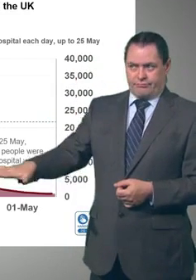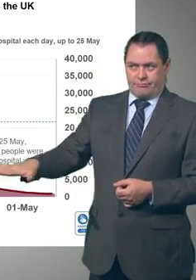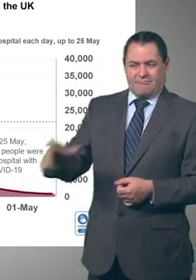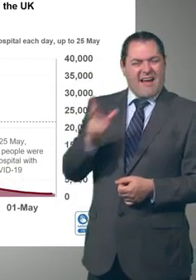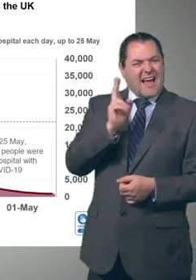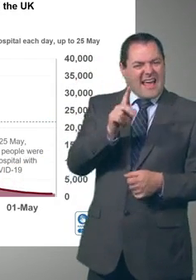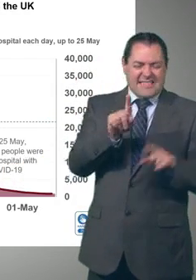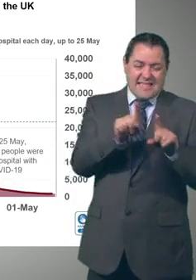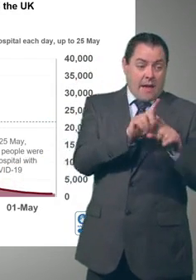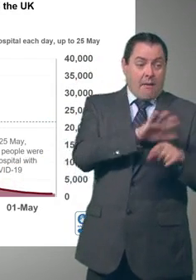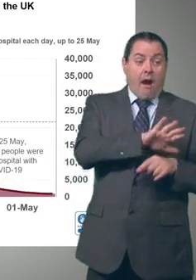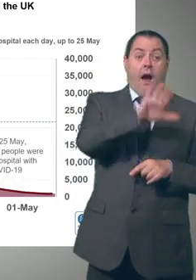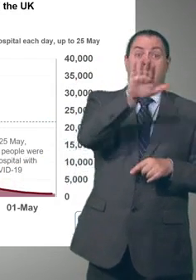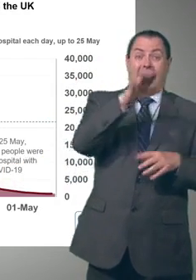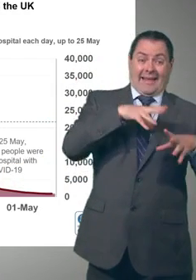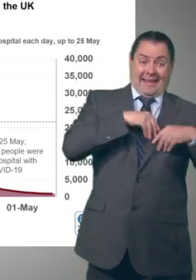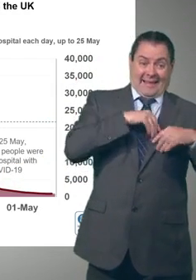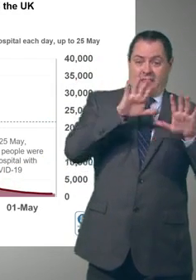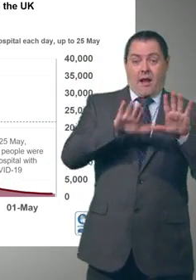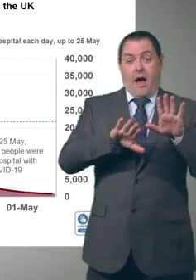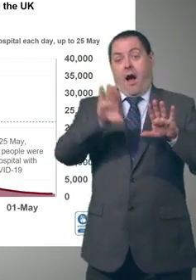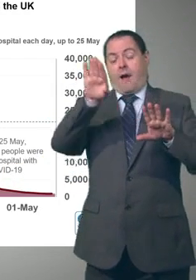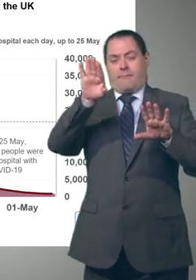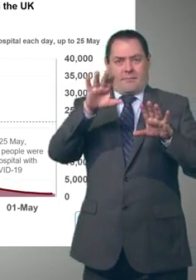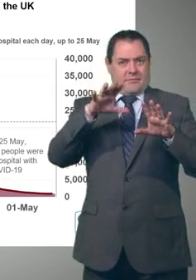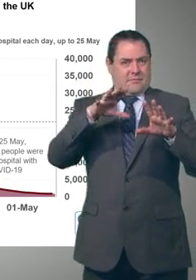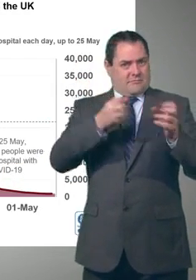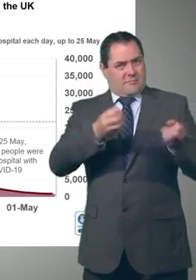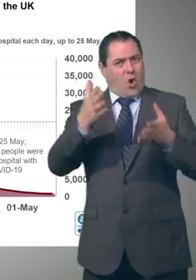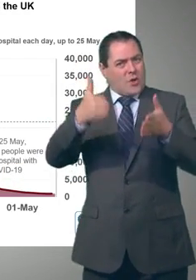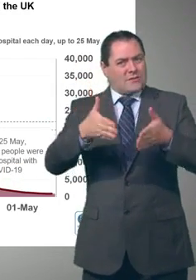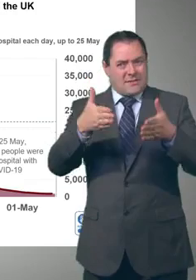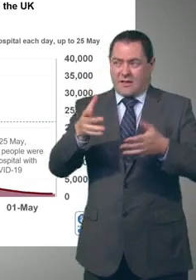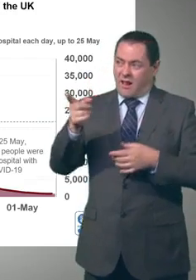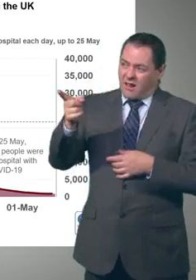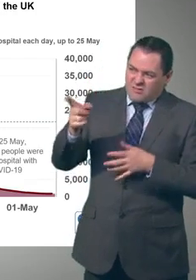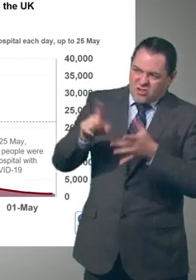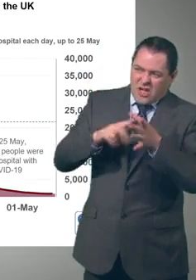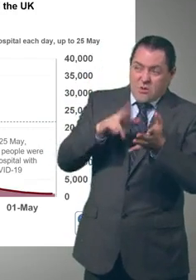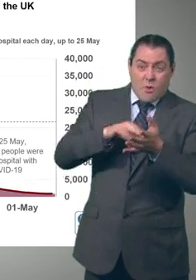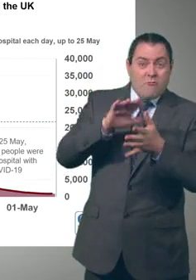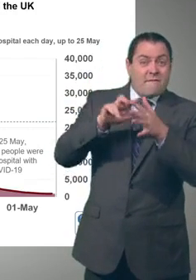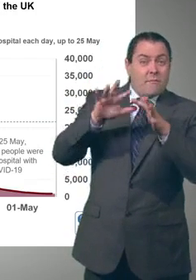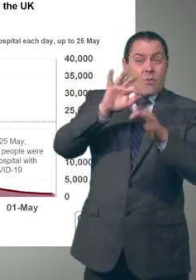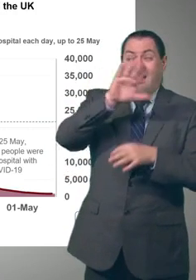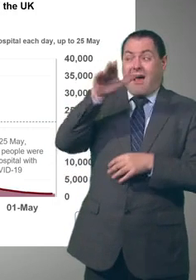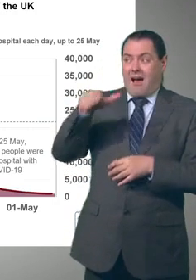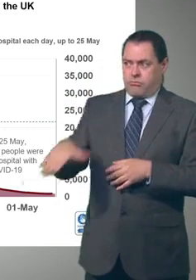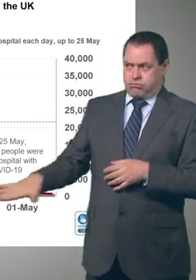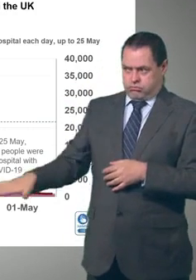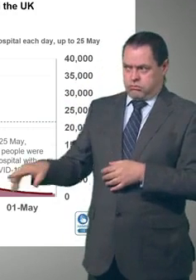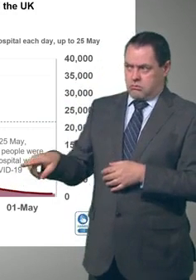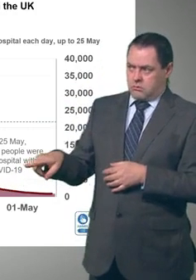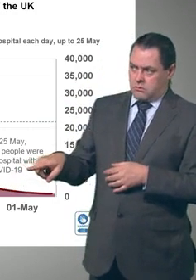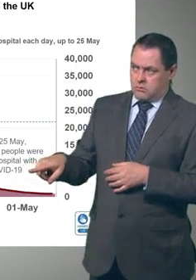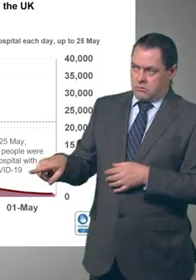hospital bed occupation for patients with COVID-19 has